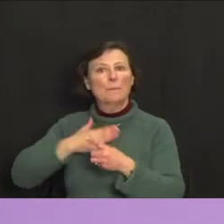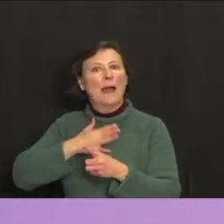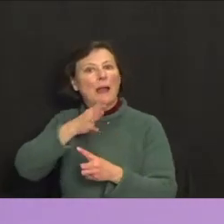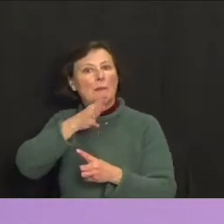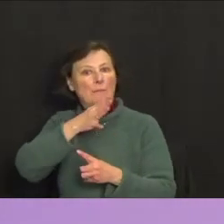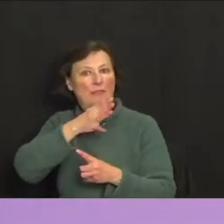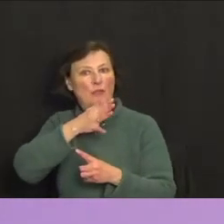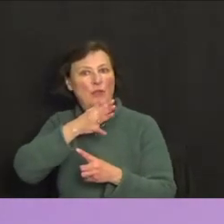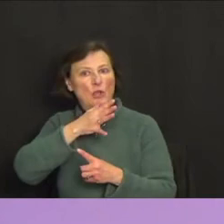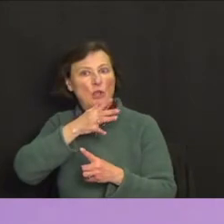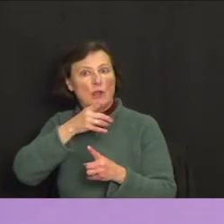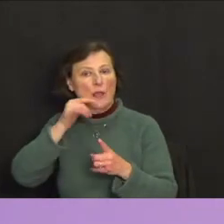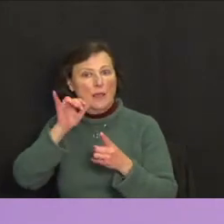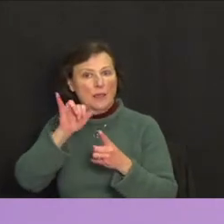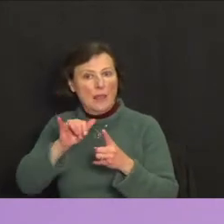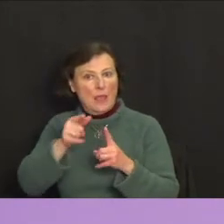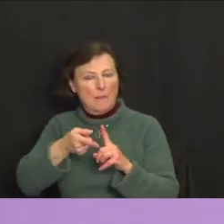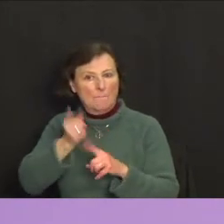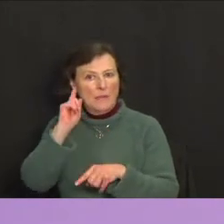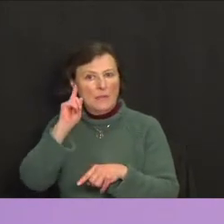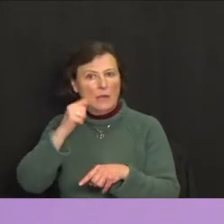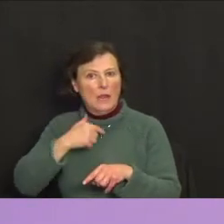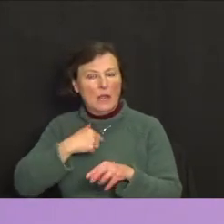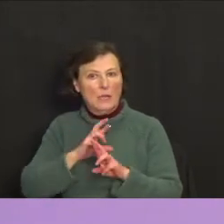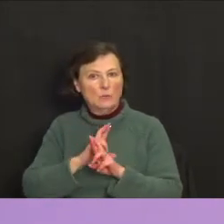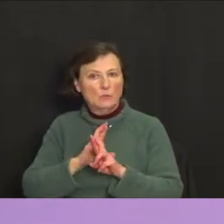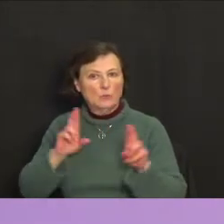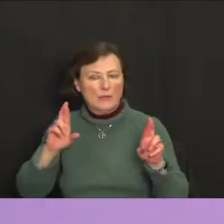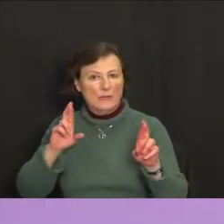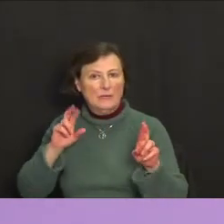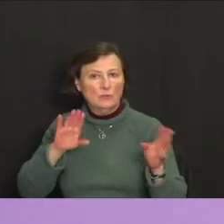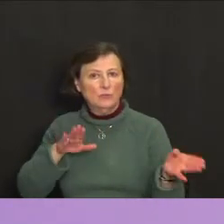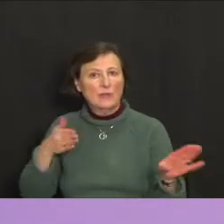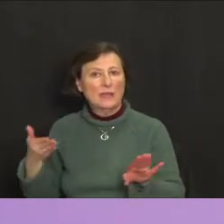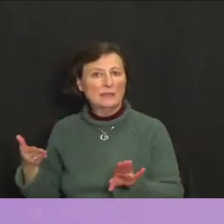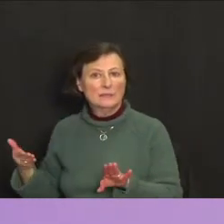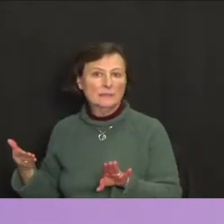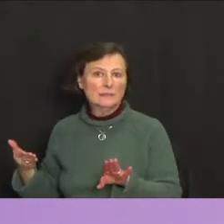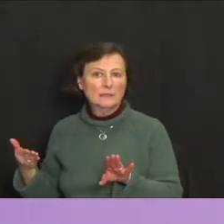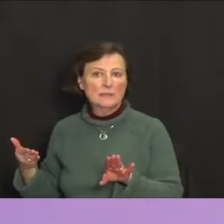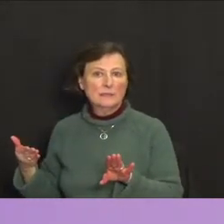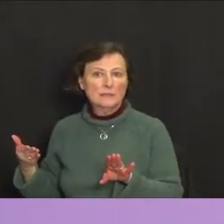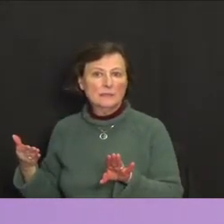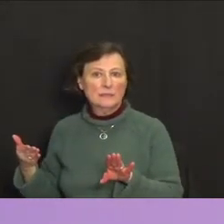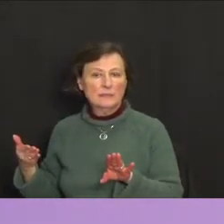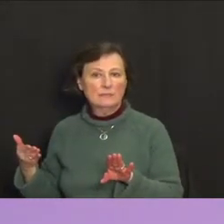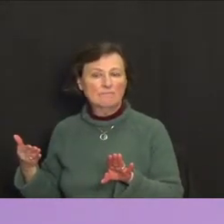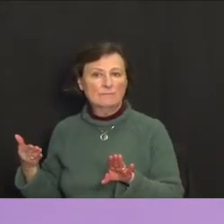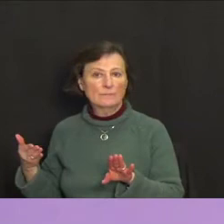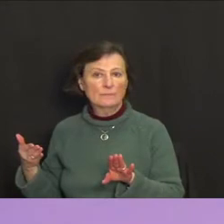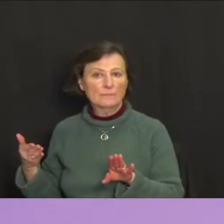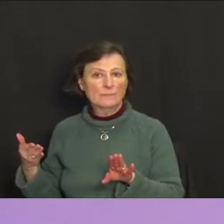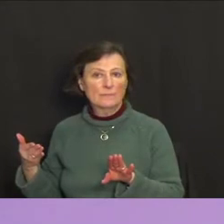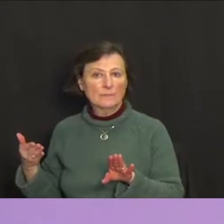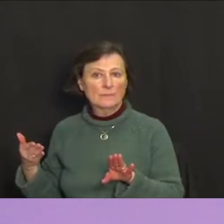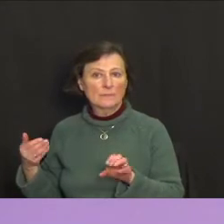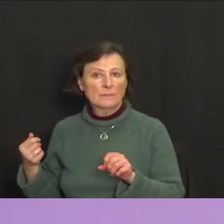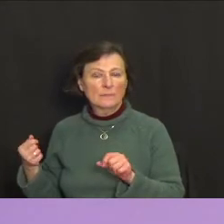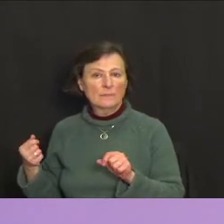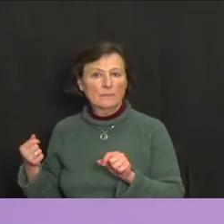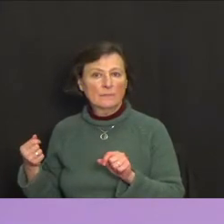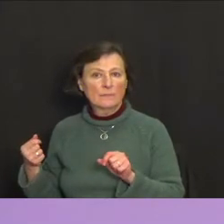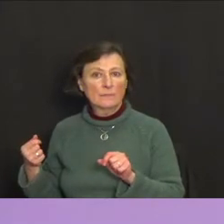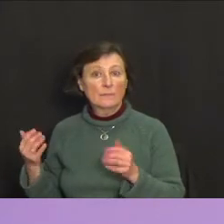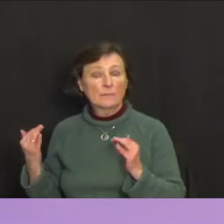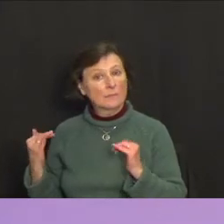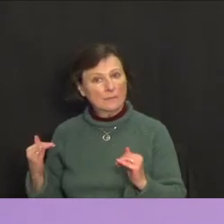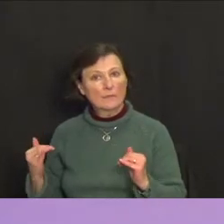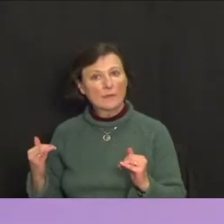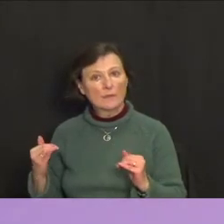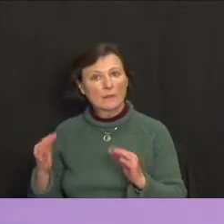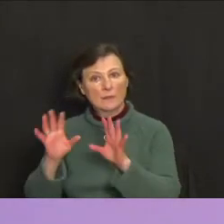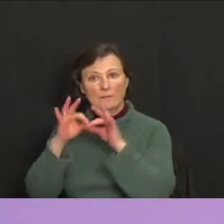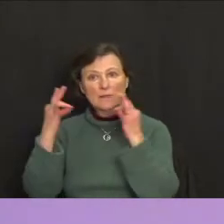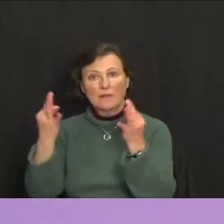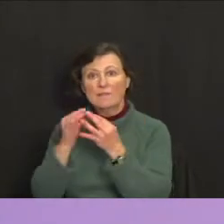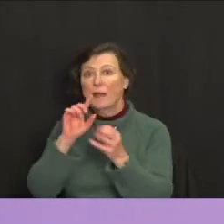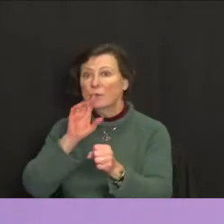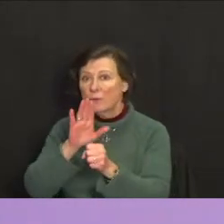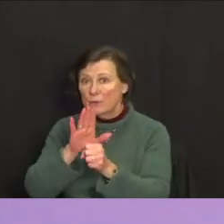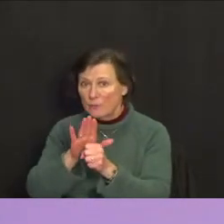At that point I was ready to die. Then the family promise program gave us a room